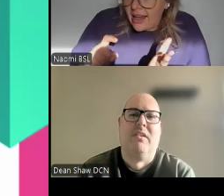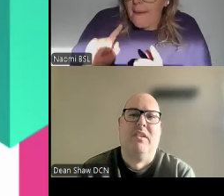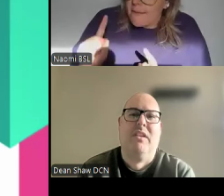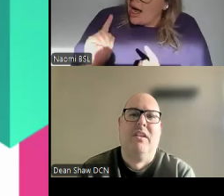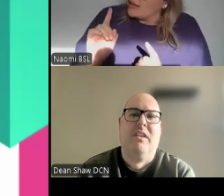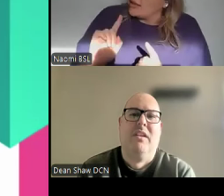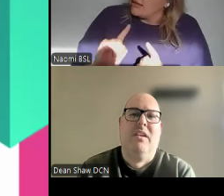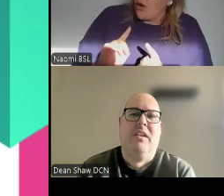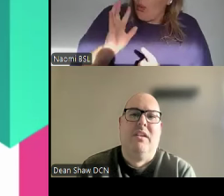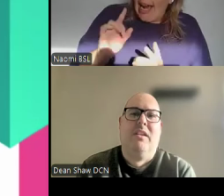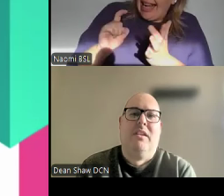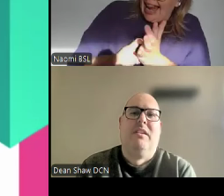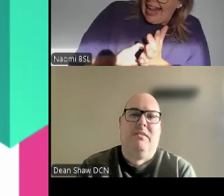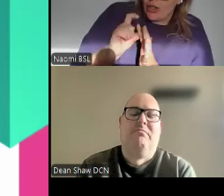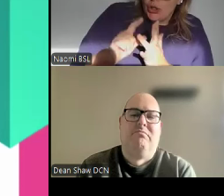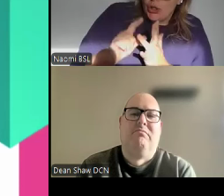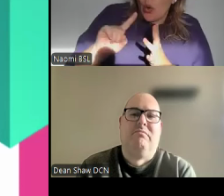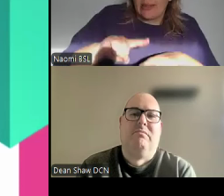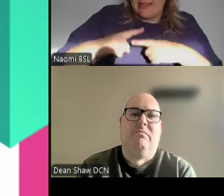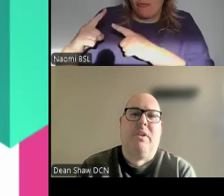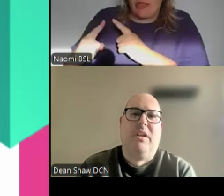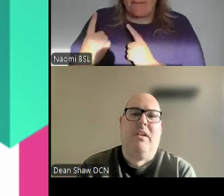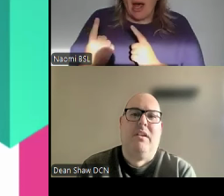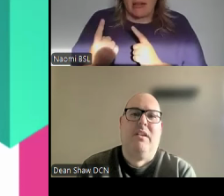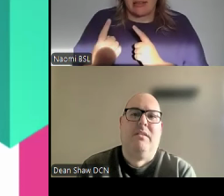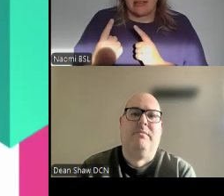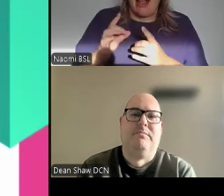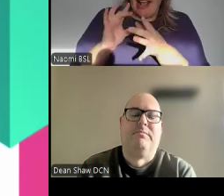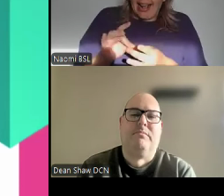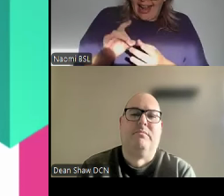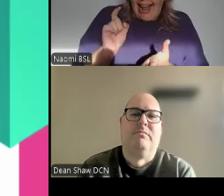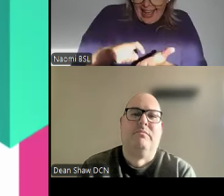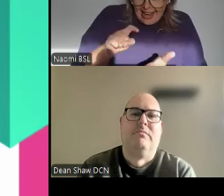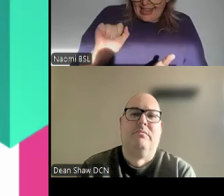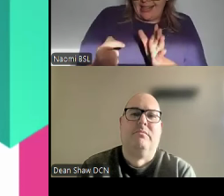people to engage with, and how does that feel?